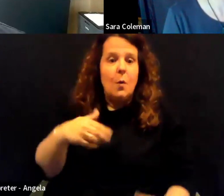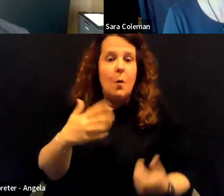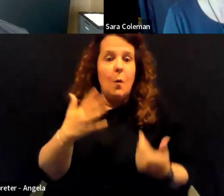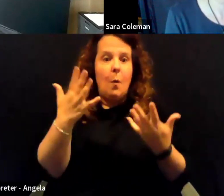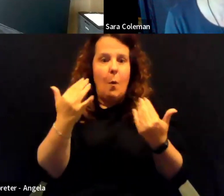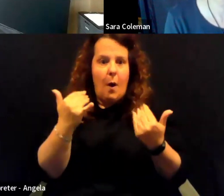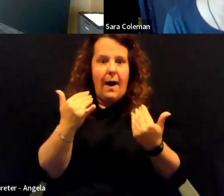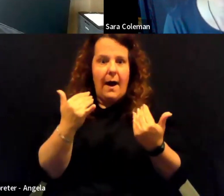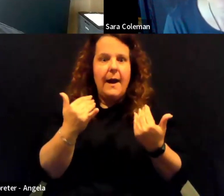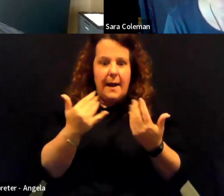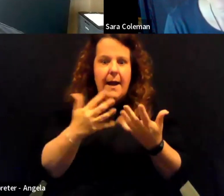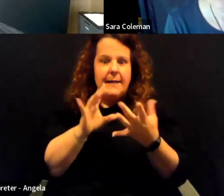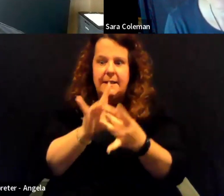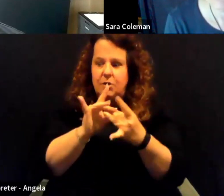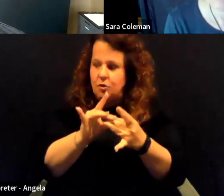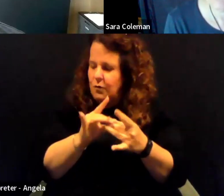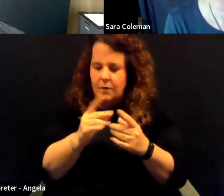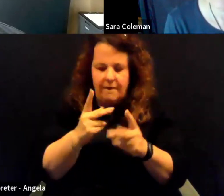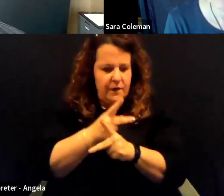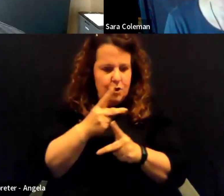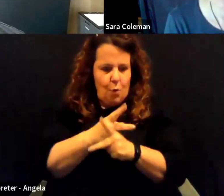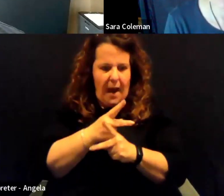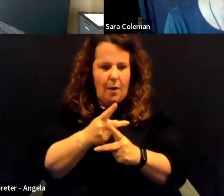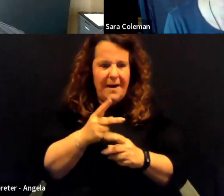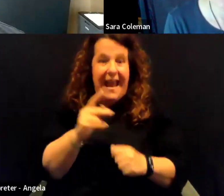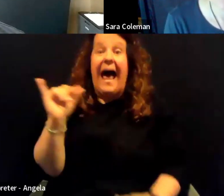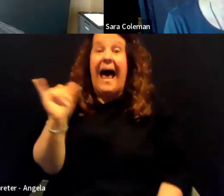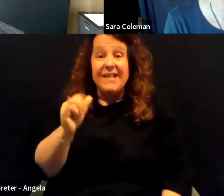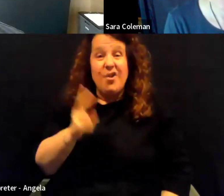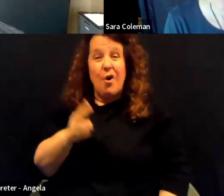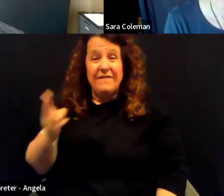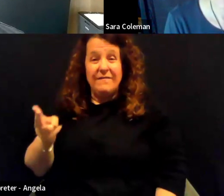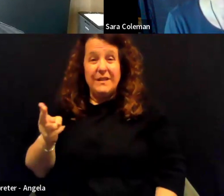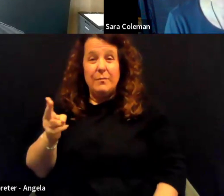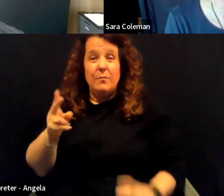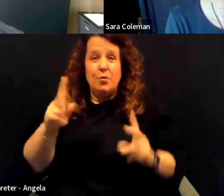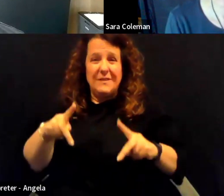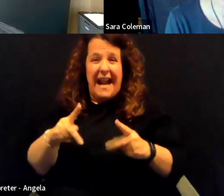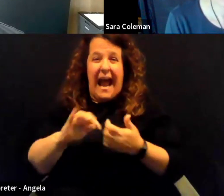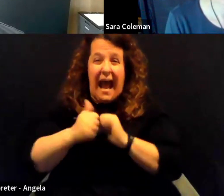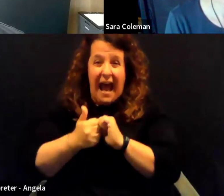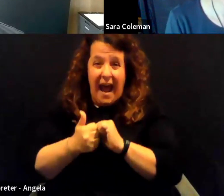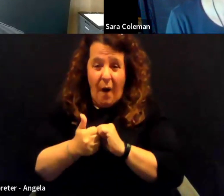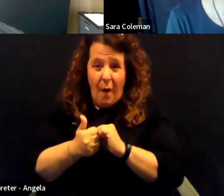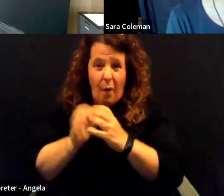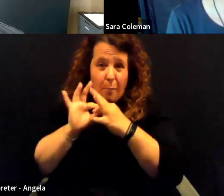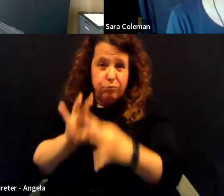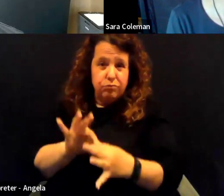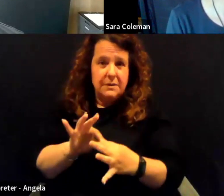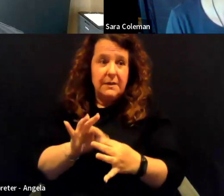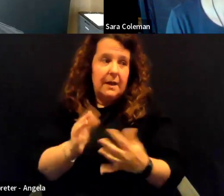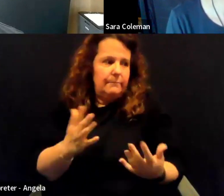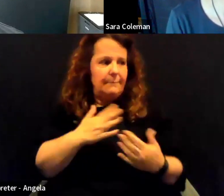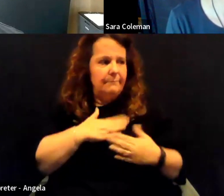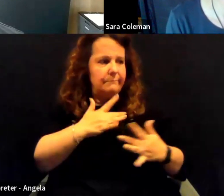hang on to, as a hard of hearing person. And then I just liked the science, so I just kept doing it.